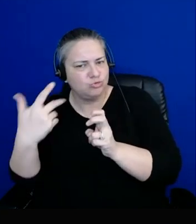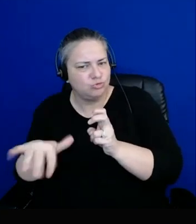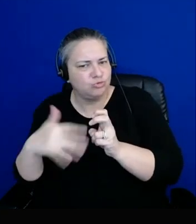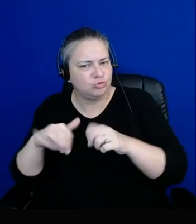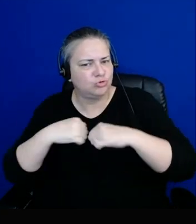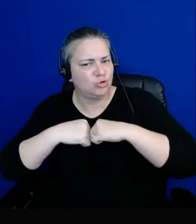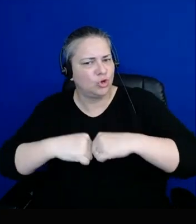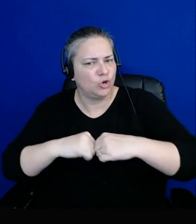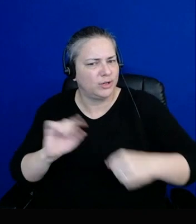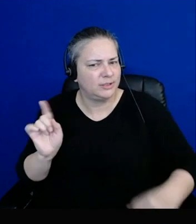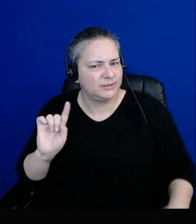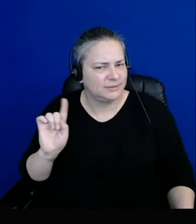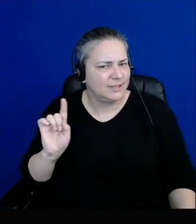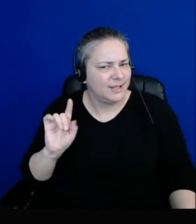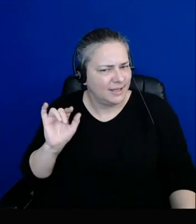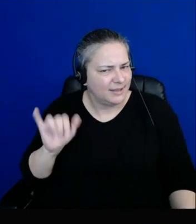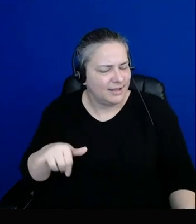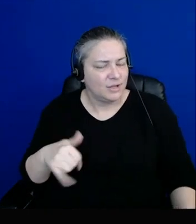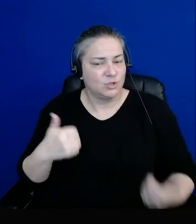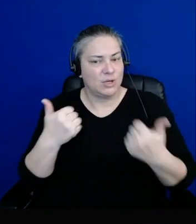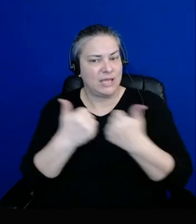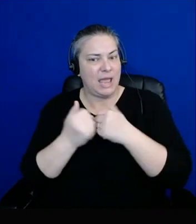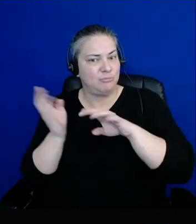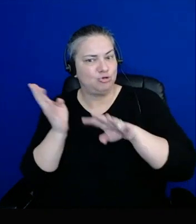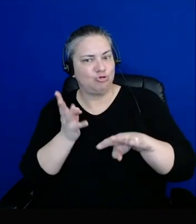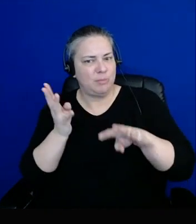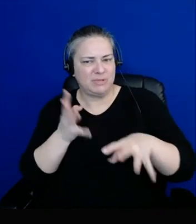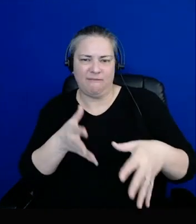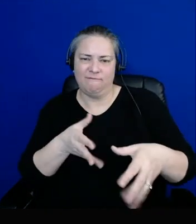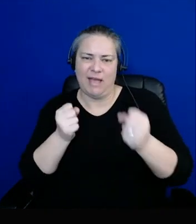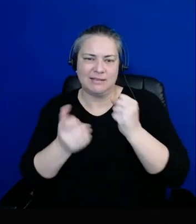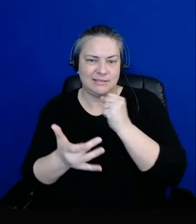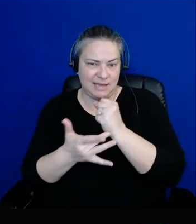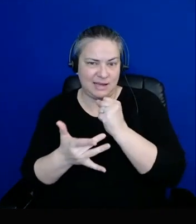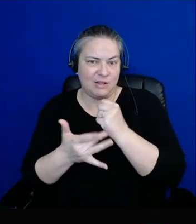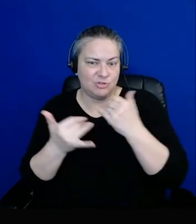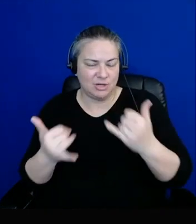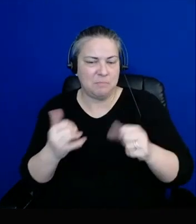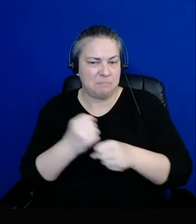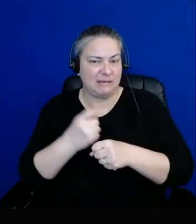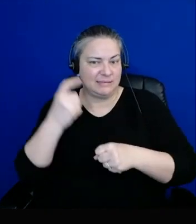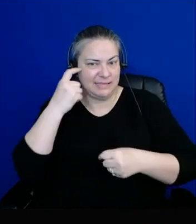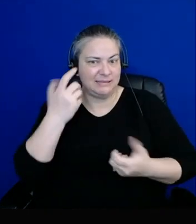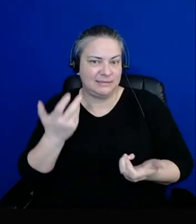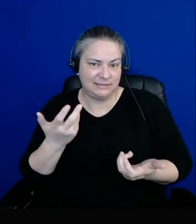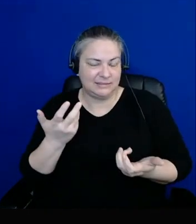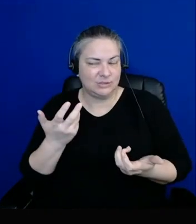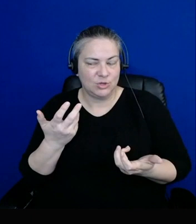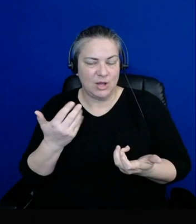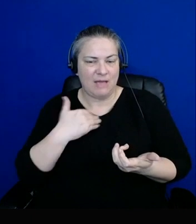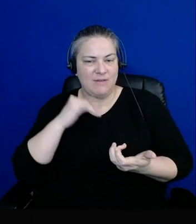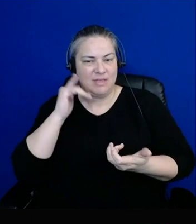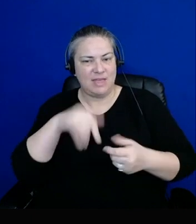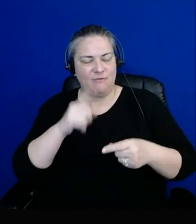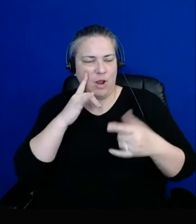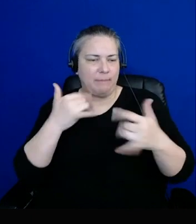fast rising technology, and it makes obvious sense that there is interest in leveraging this for accelerating play testing,